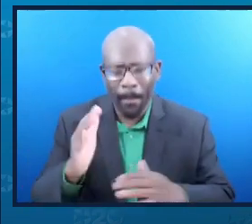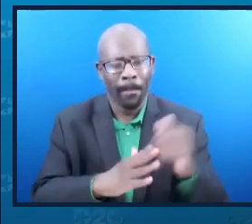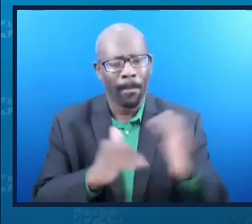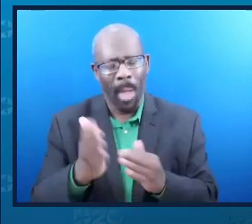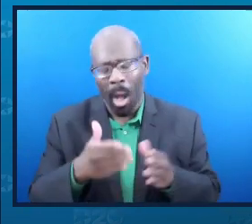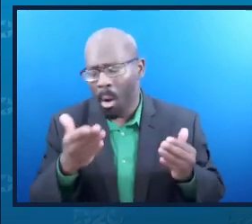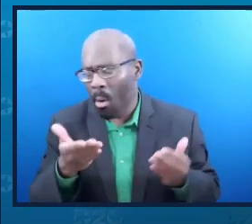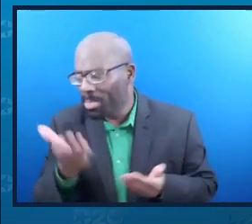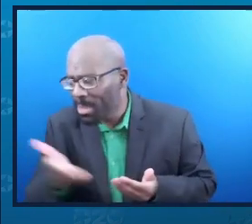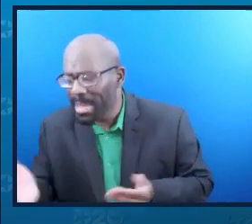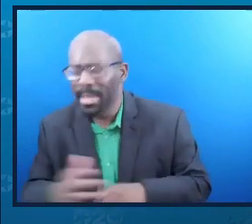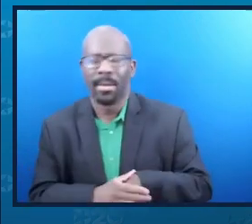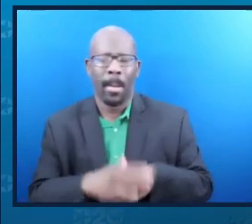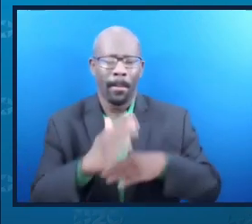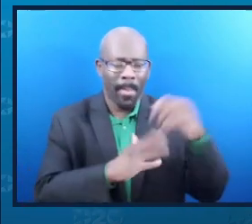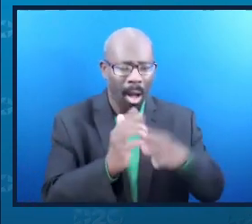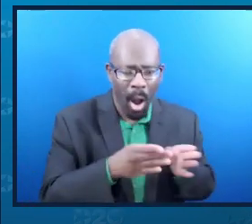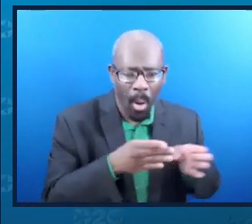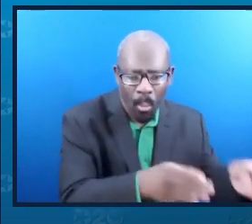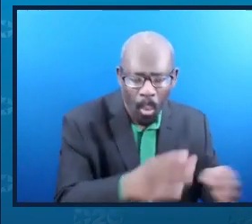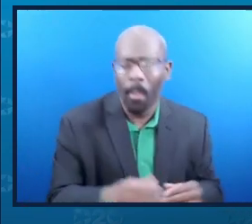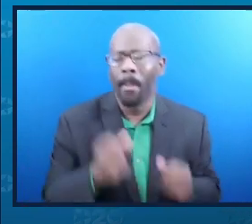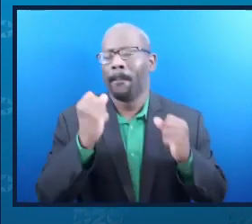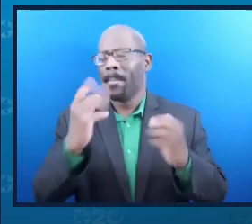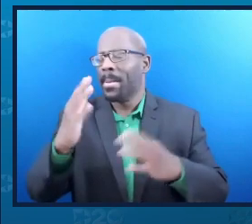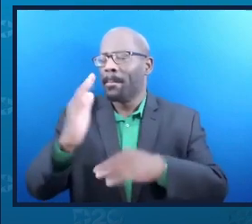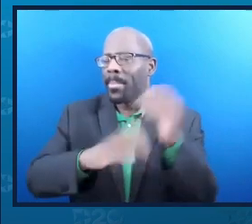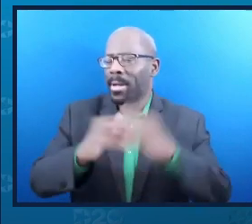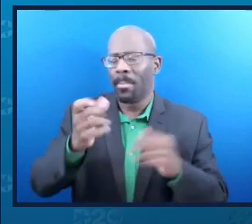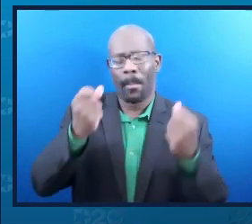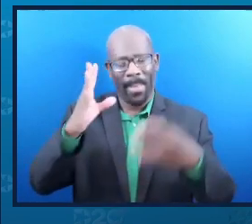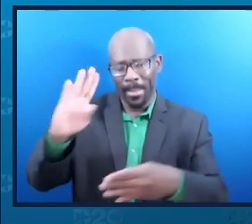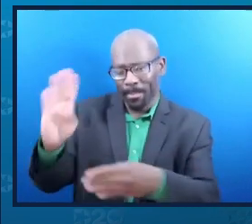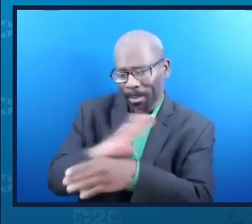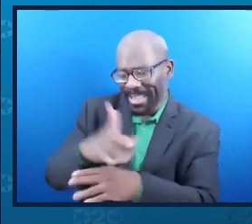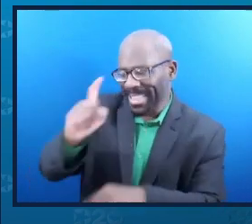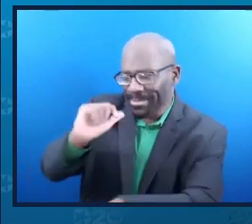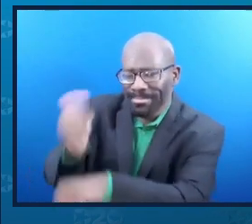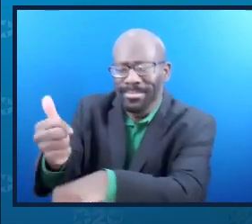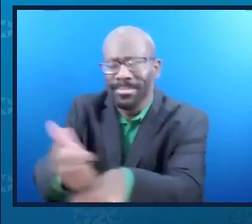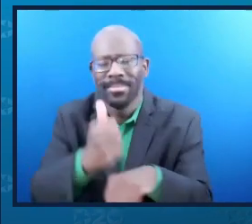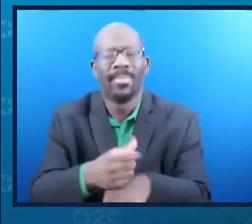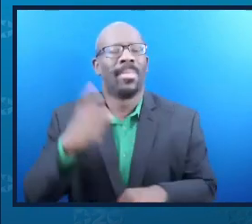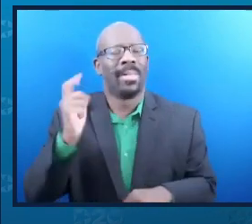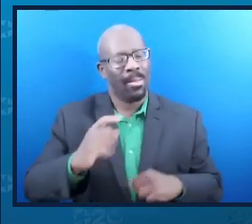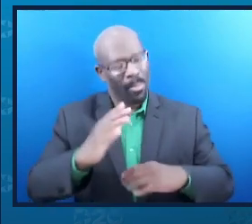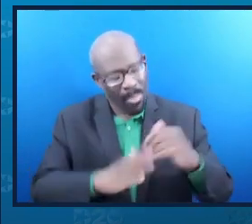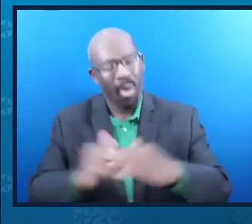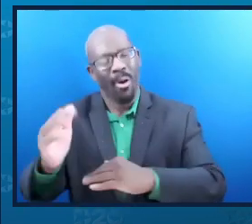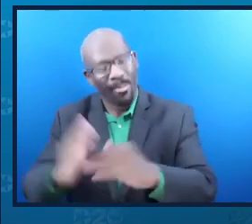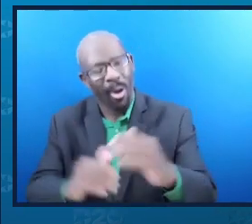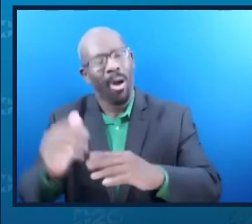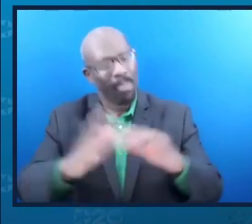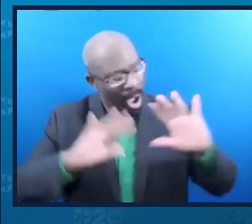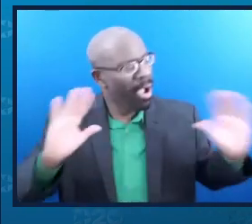SO THAT FAMILIES CAN BE MORE SECURE. SO THAT OUR COUNTRY CAN BE MORE PROSPEROUS.